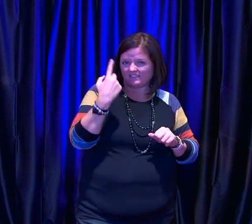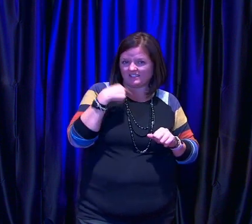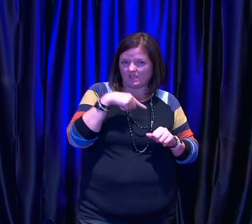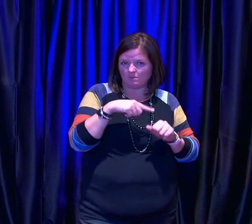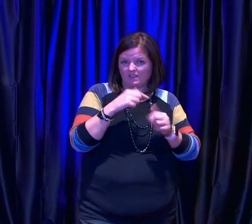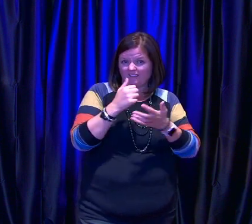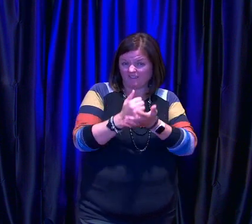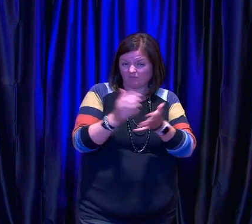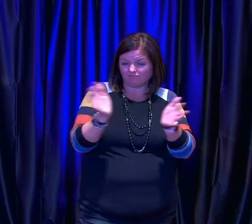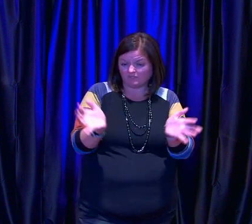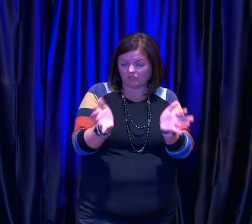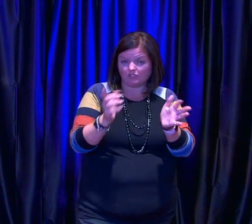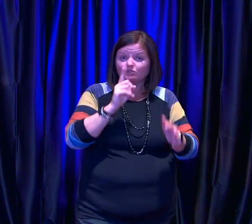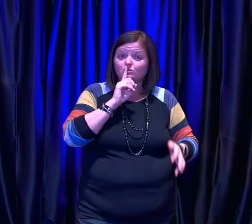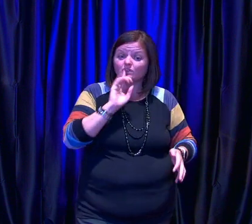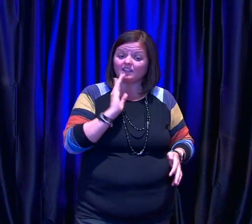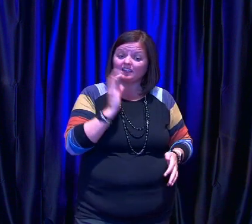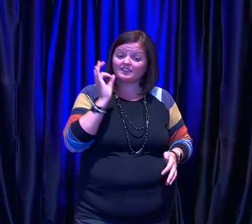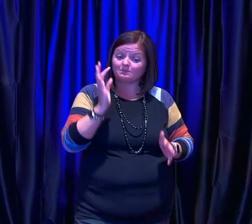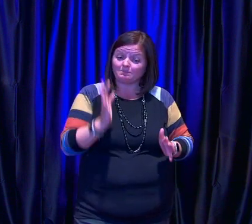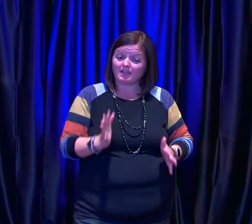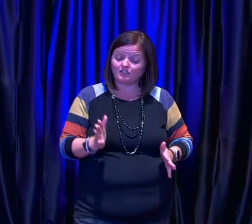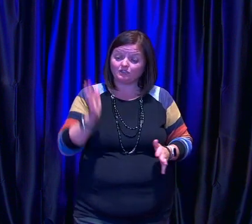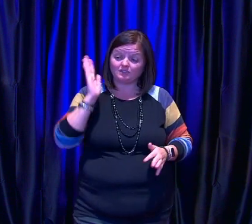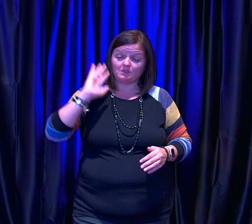and truthfully us pastors in the past have been